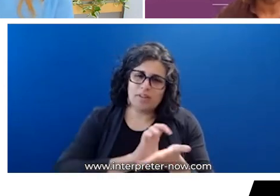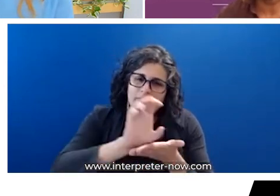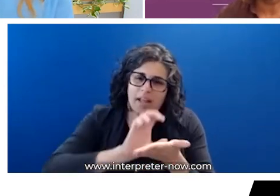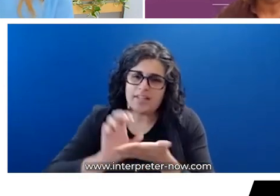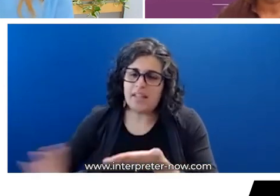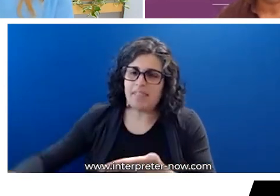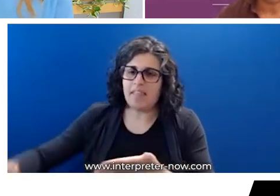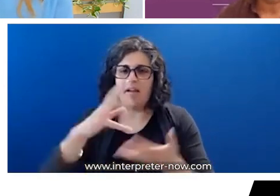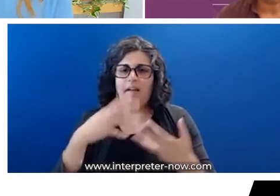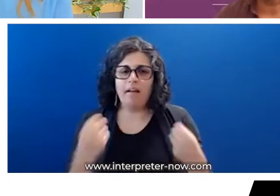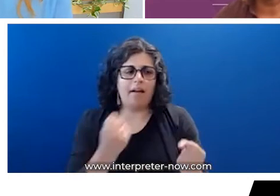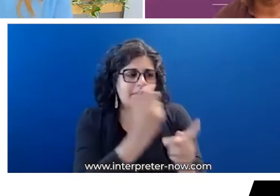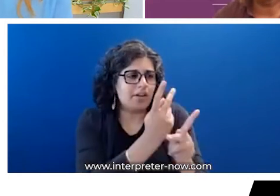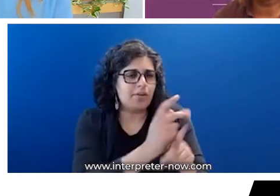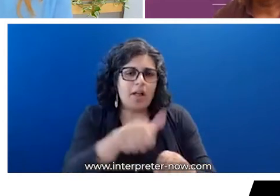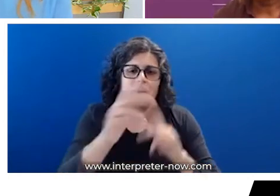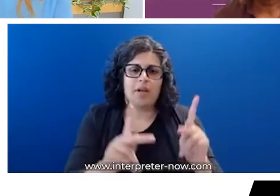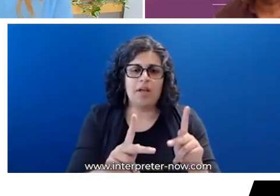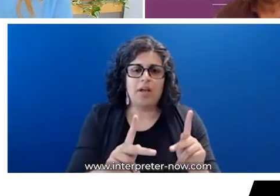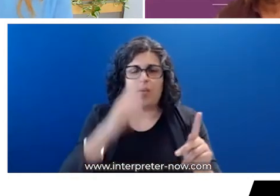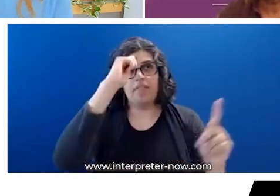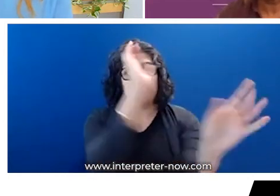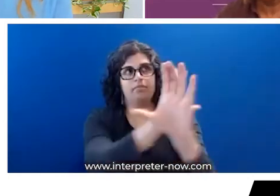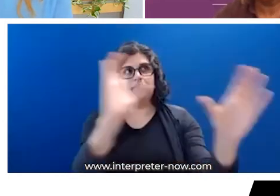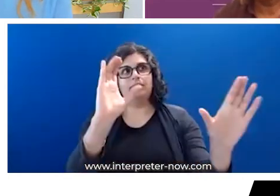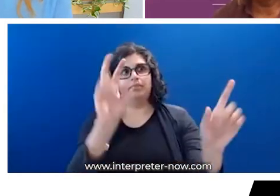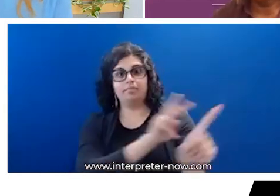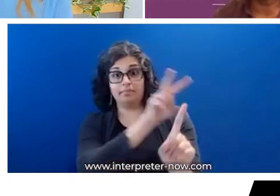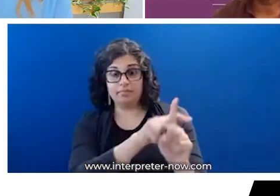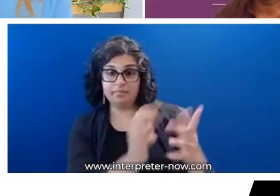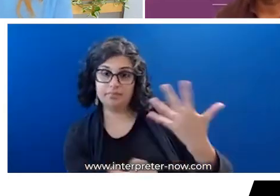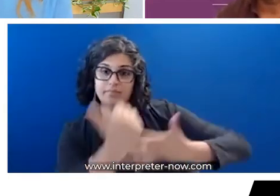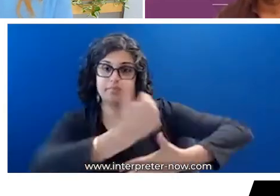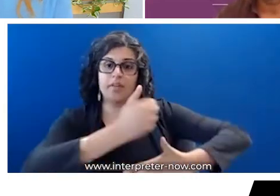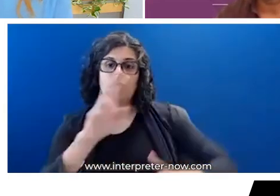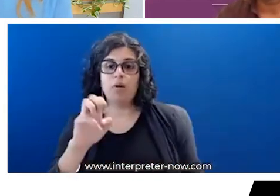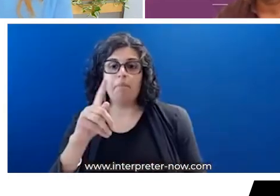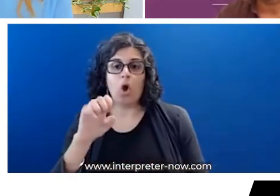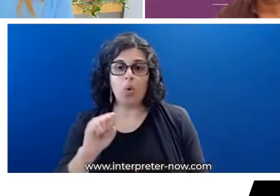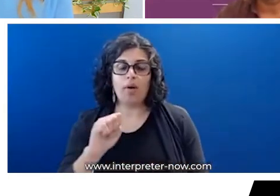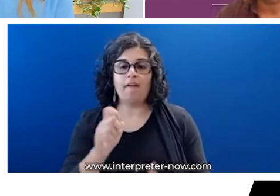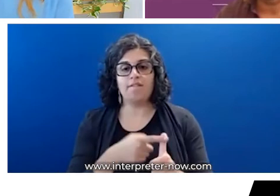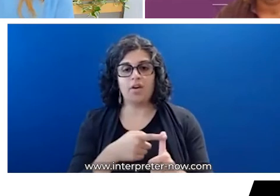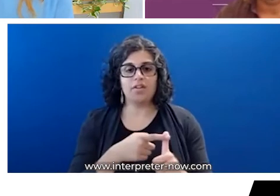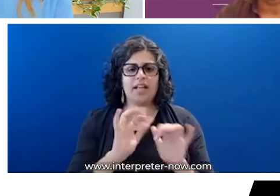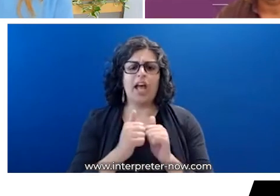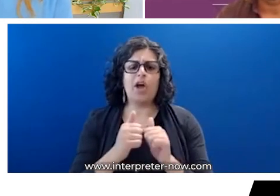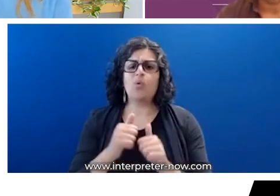know, again, to have that remote-first mindset? How can you be an ally and advocate for targets of mistreatment?